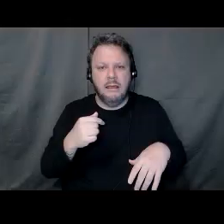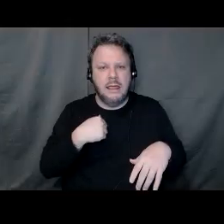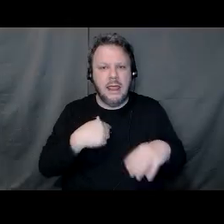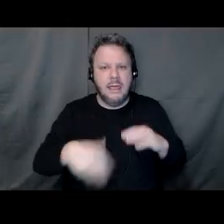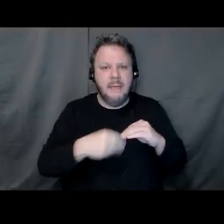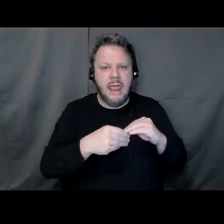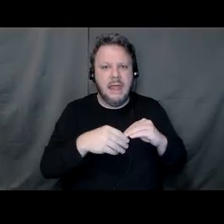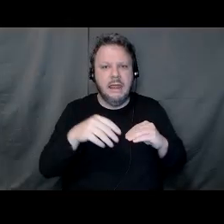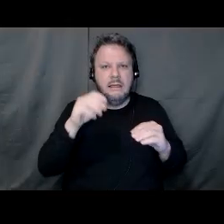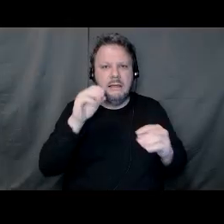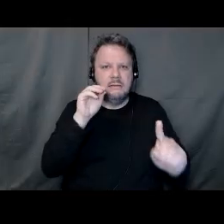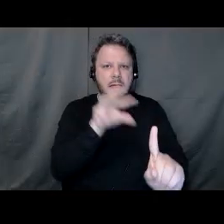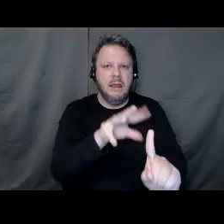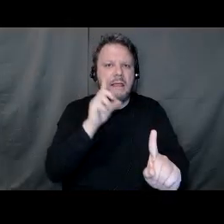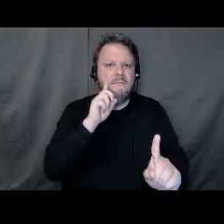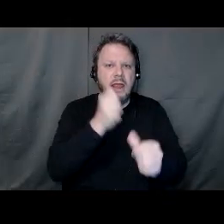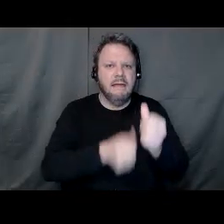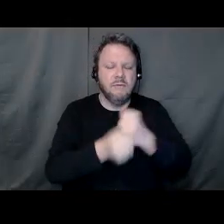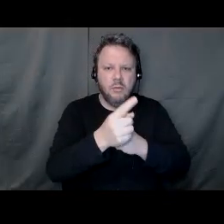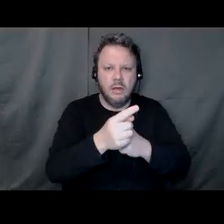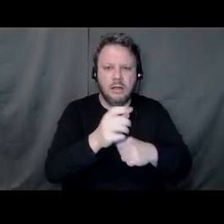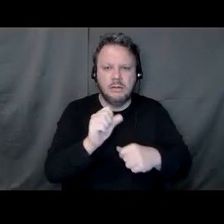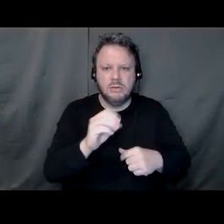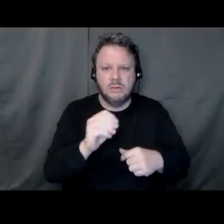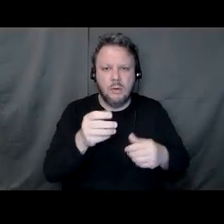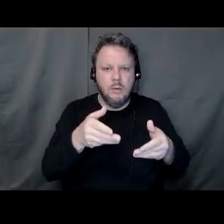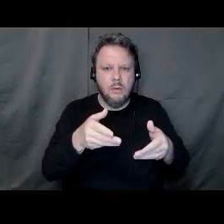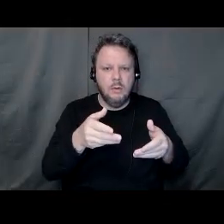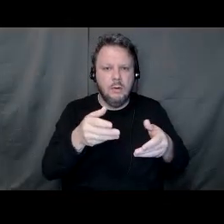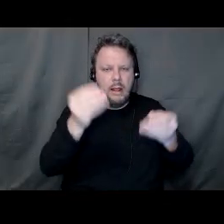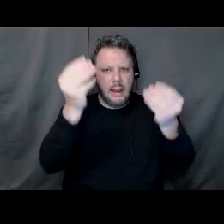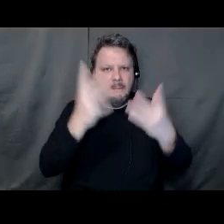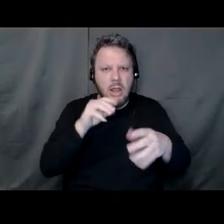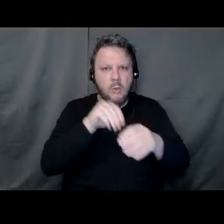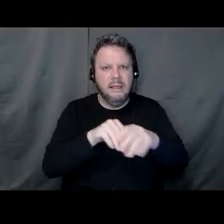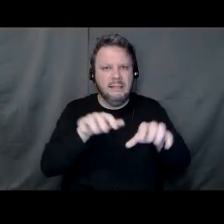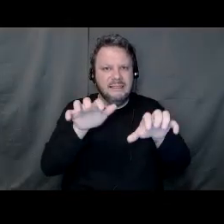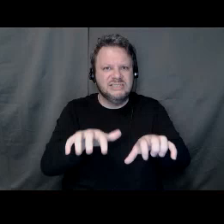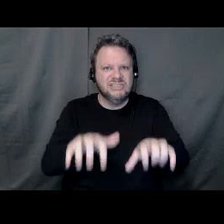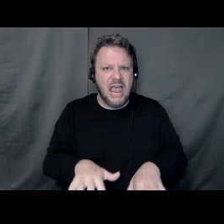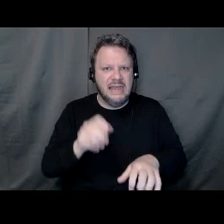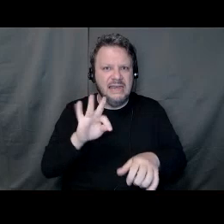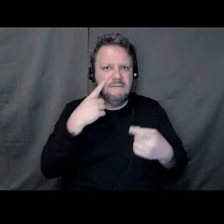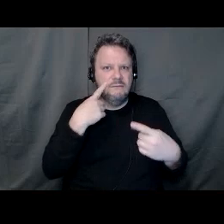I'm adding a spotlight for everyone. So let me know in the chat if that works.